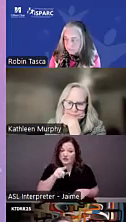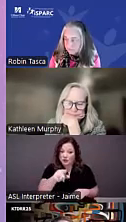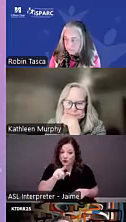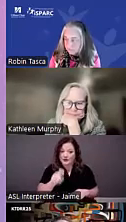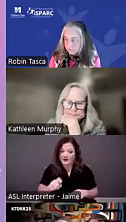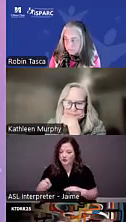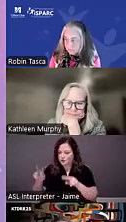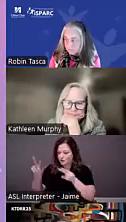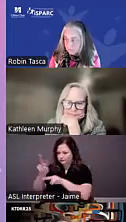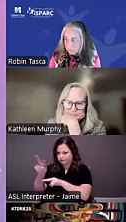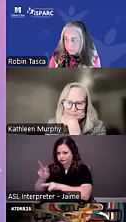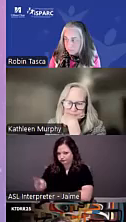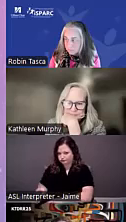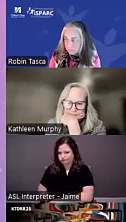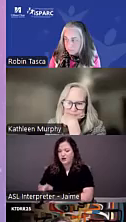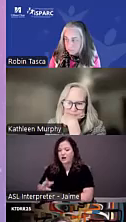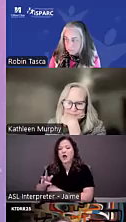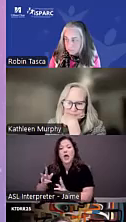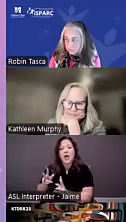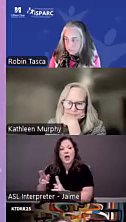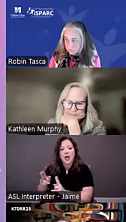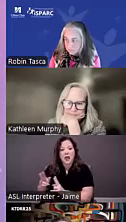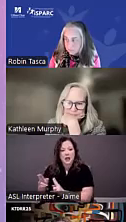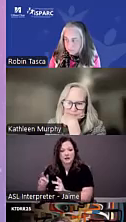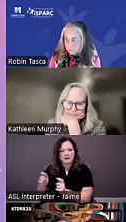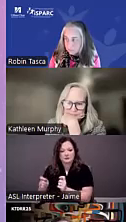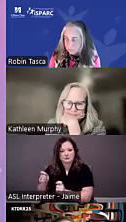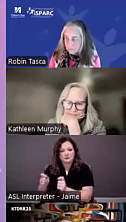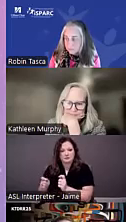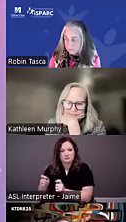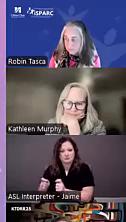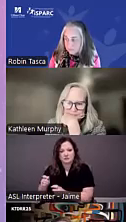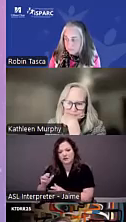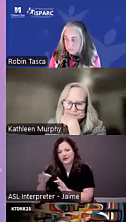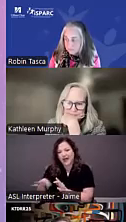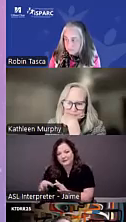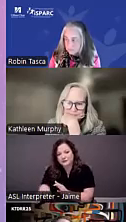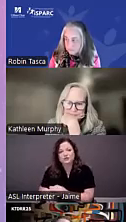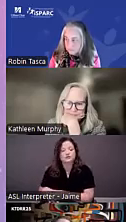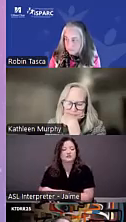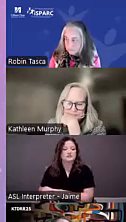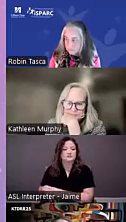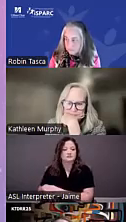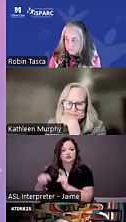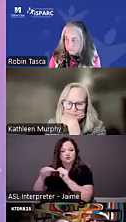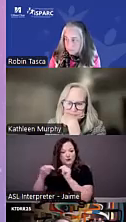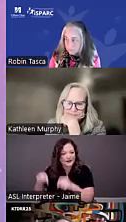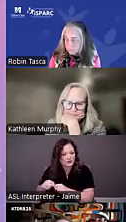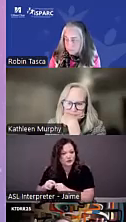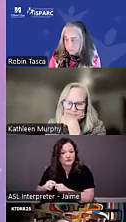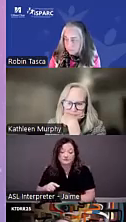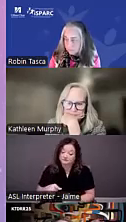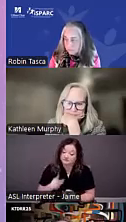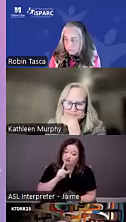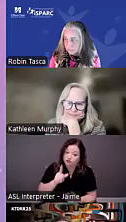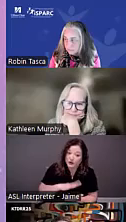and it allows you to edit the captions and the transcript. And what's really nice is that it auto--